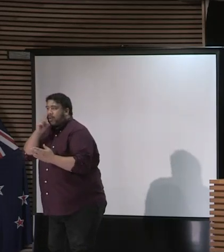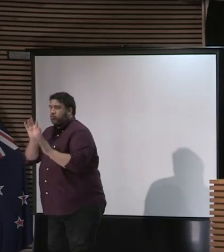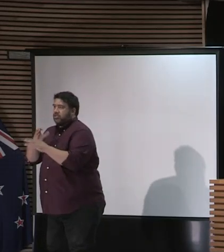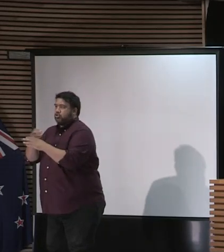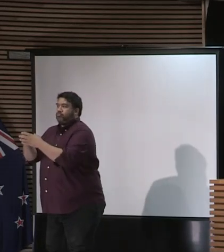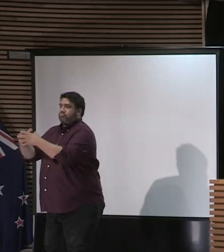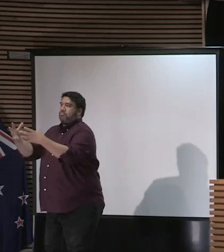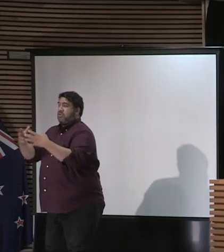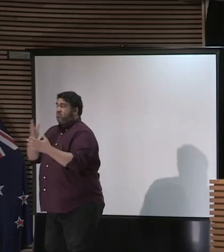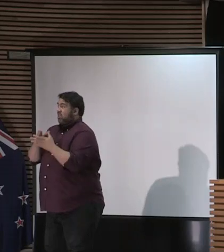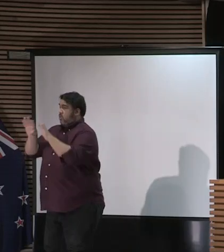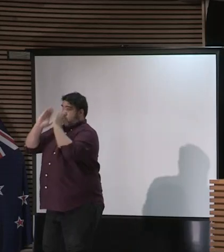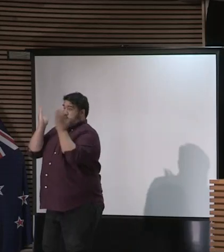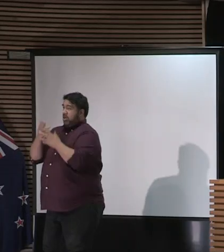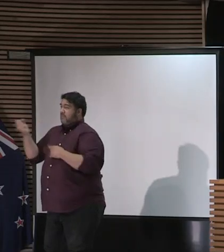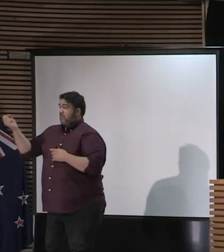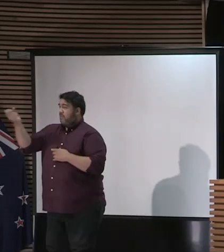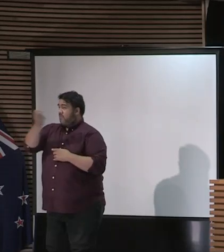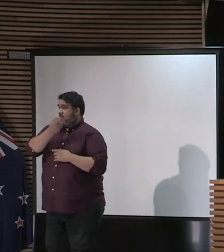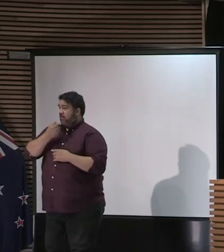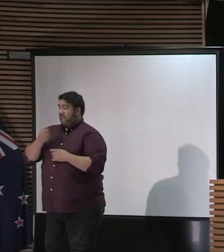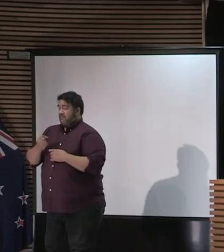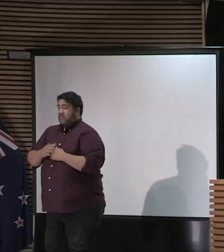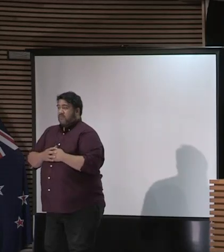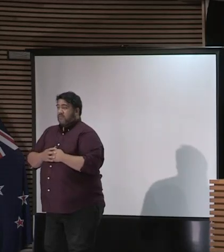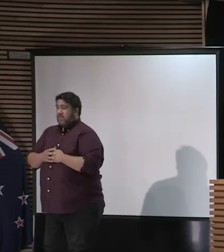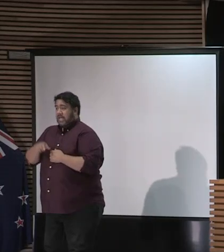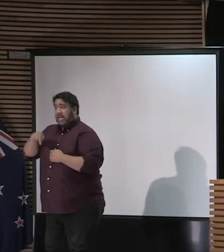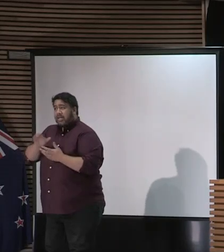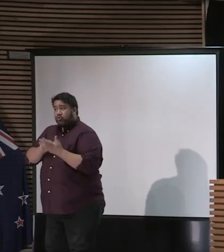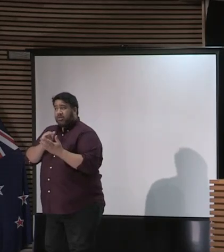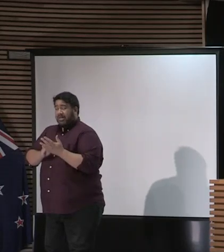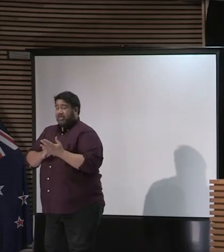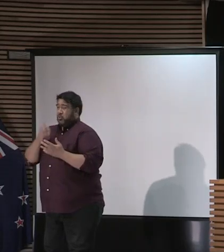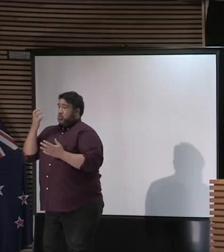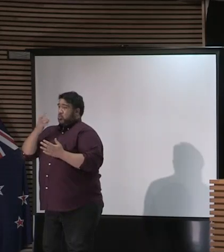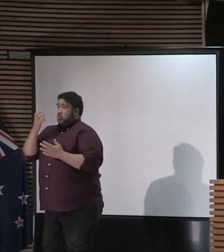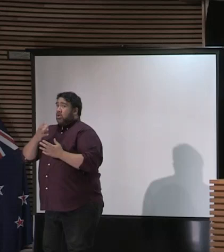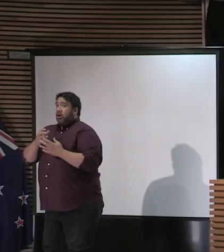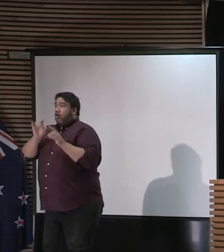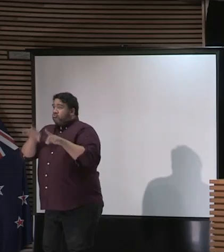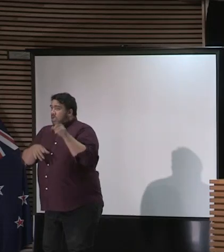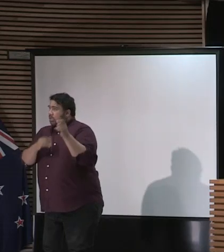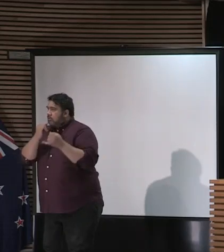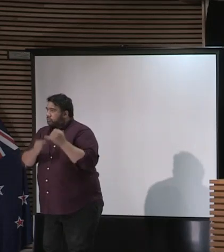during a time when rising unemployment due to COVID-19 is a global phenomenon. We're